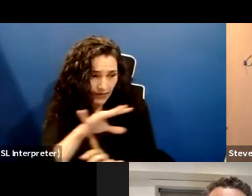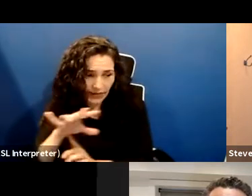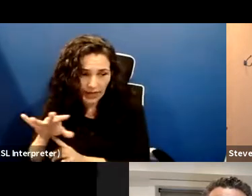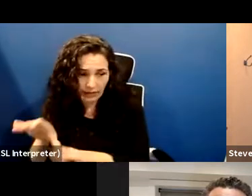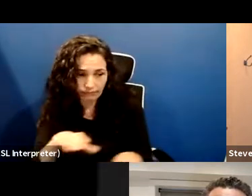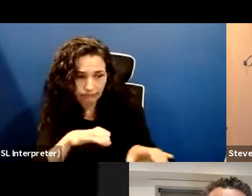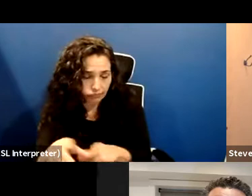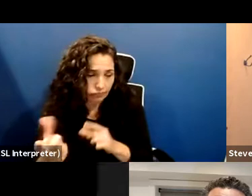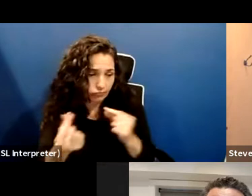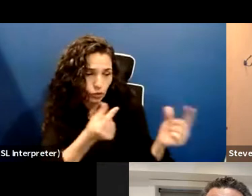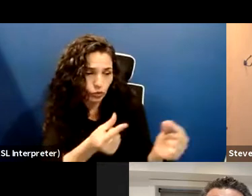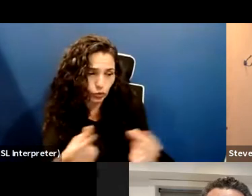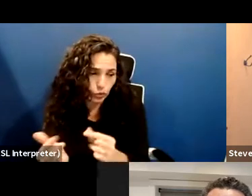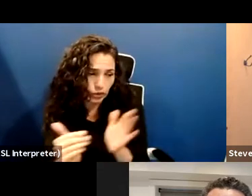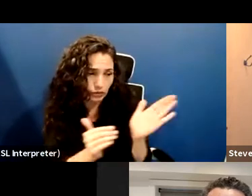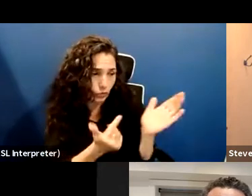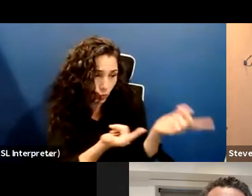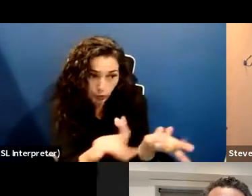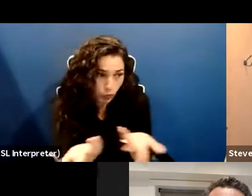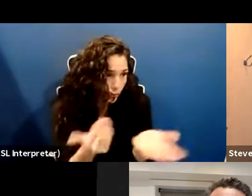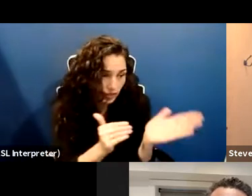And like Mirtha said, just the fear